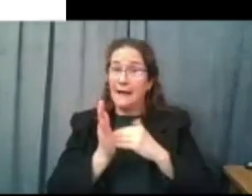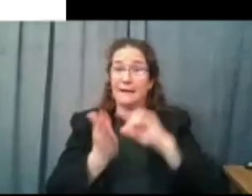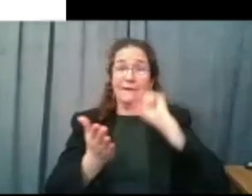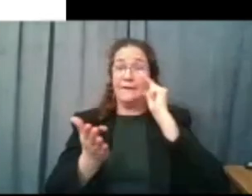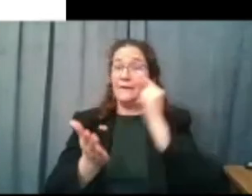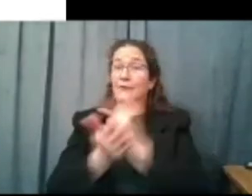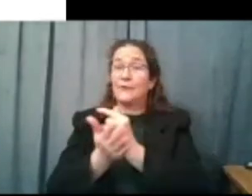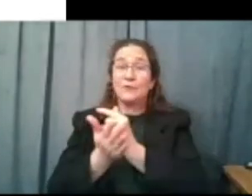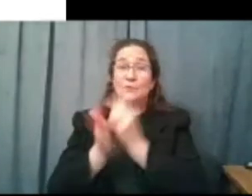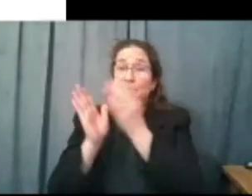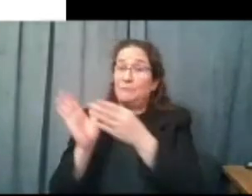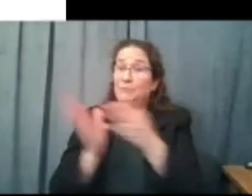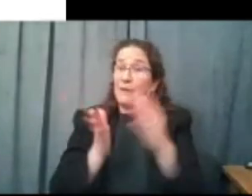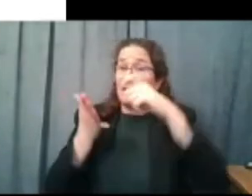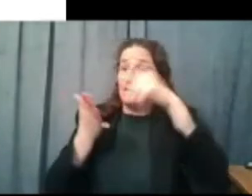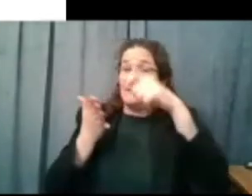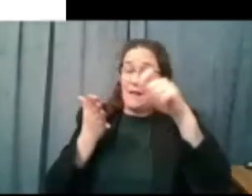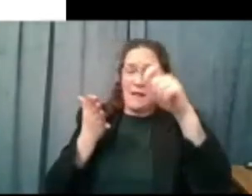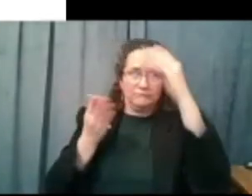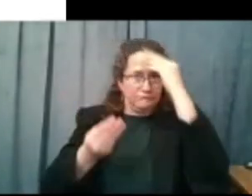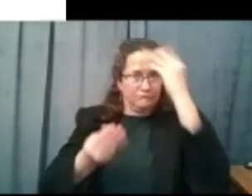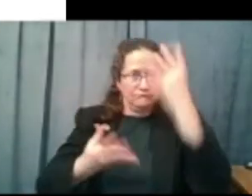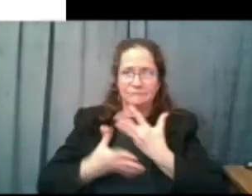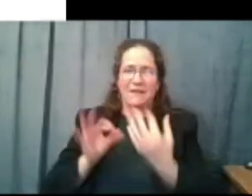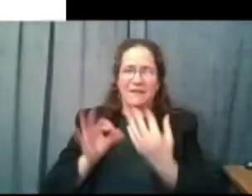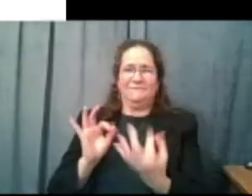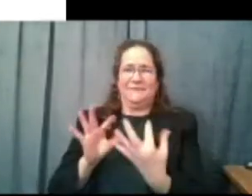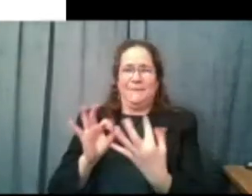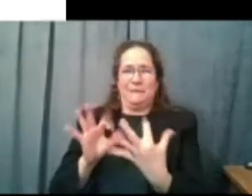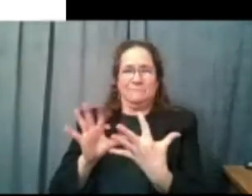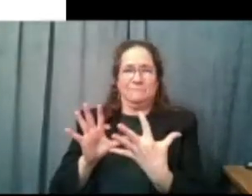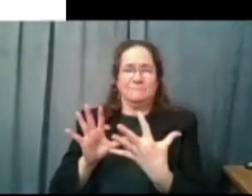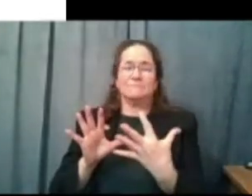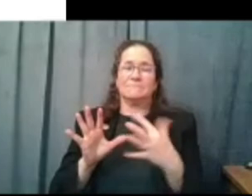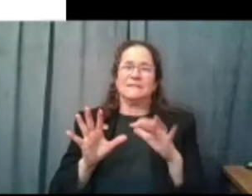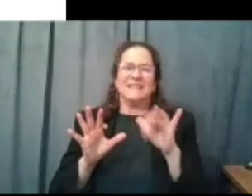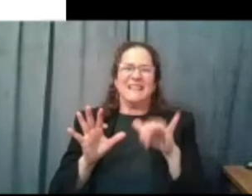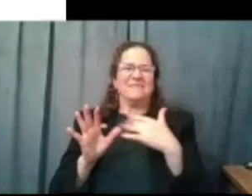plan checklist too because that is kind of a draft checklist